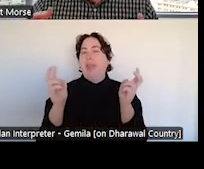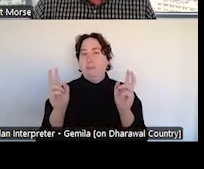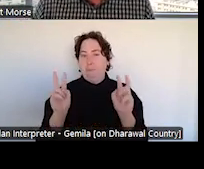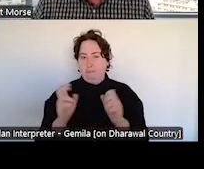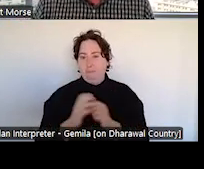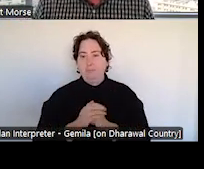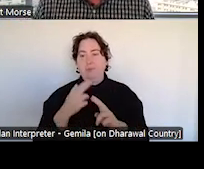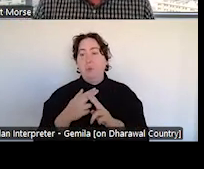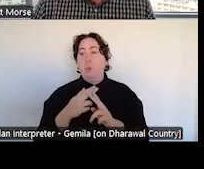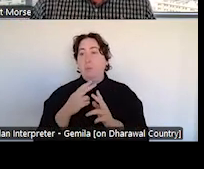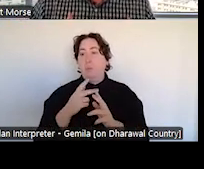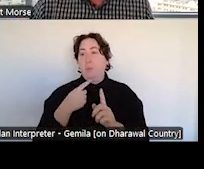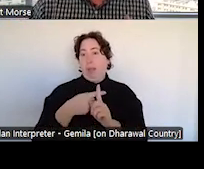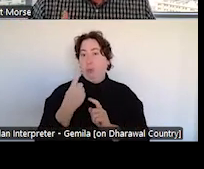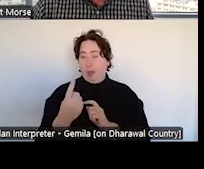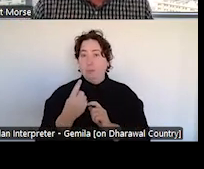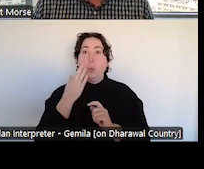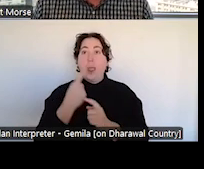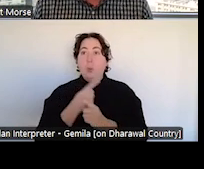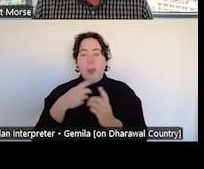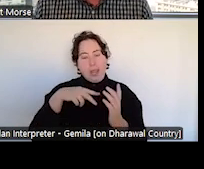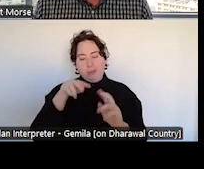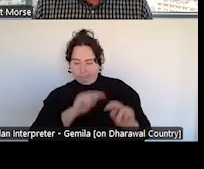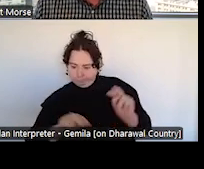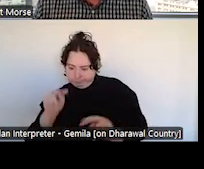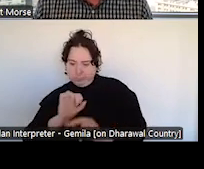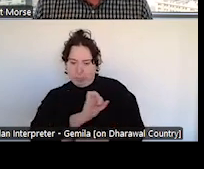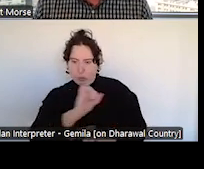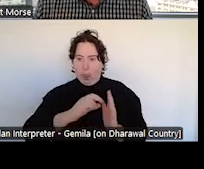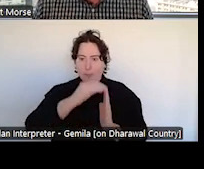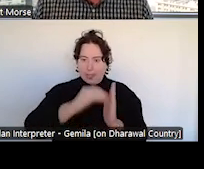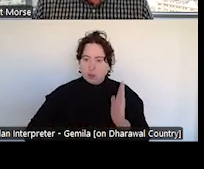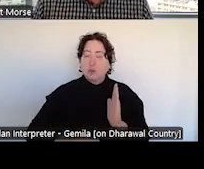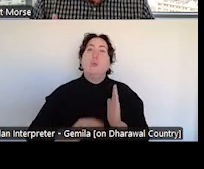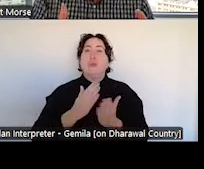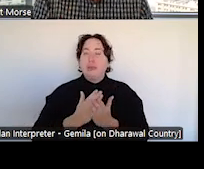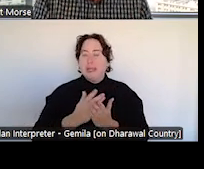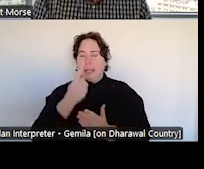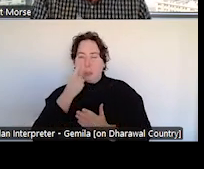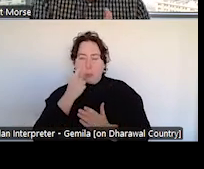at your application, we are looking at your fundraising strategy. Your project, what you are